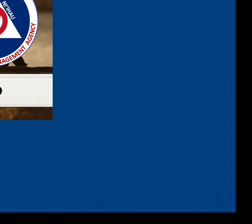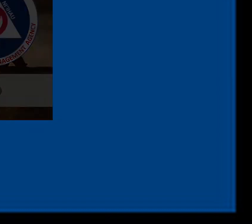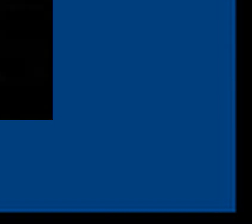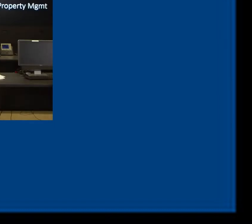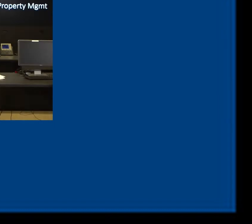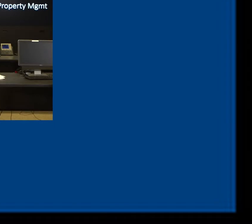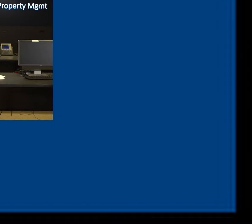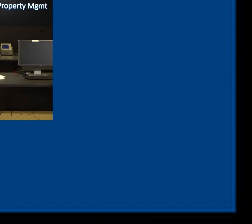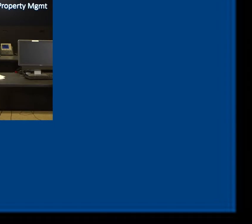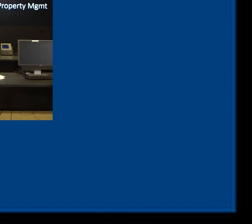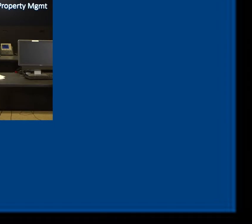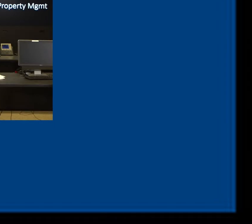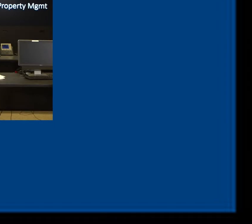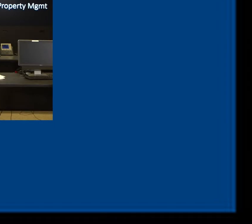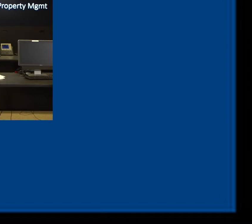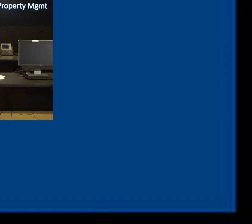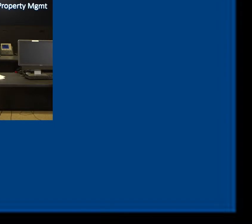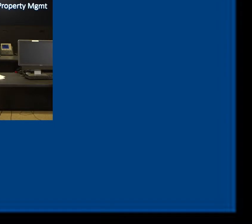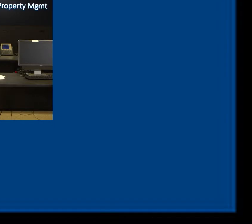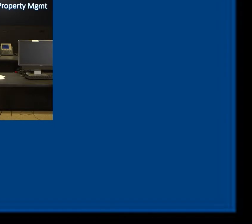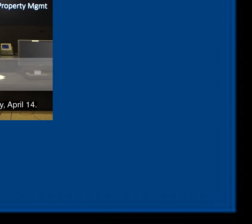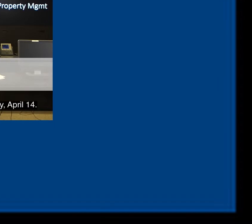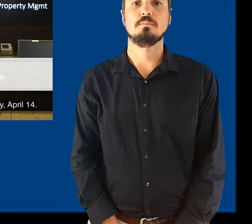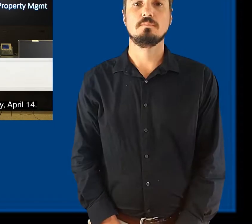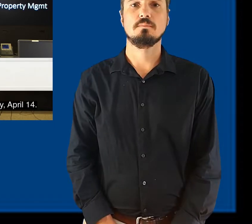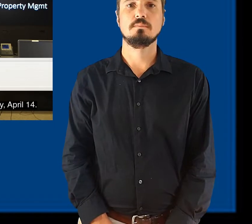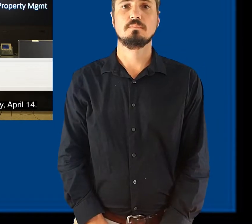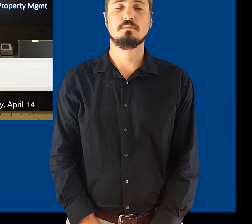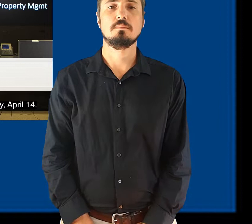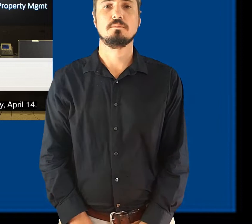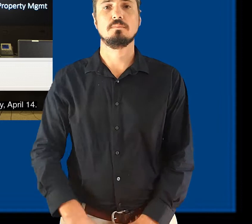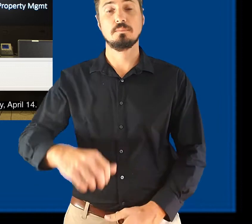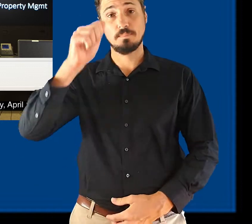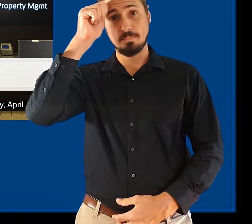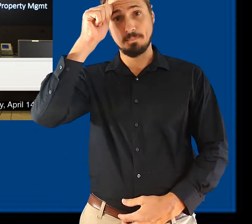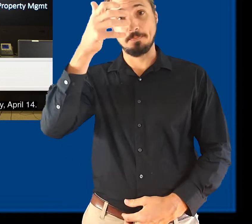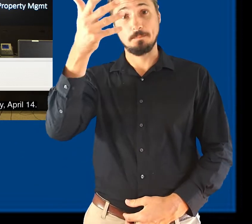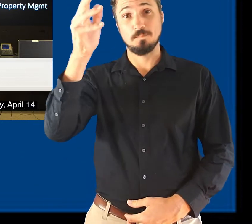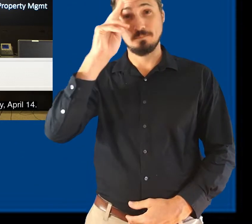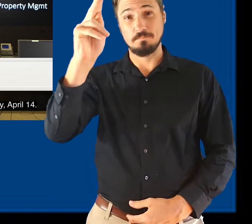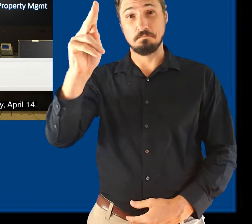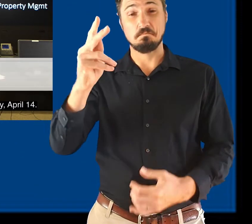Aloha Kaua‘i! Here is our daily COVID-19 briefing from Team Kaua‘i for Tuesday, April 14.